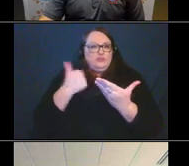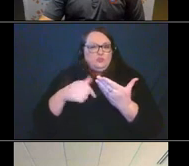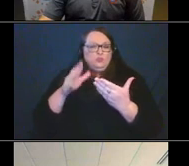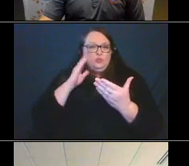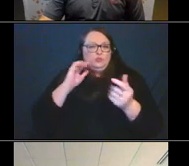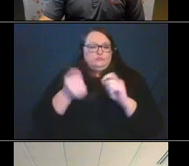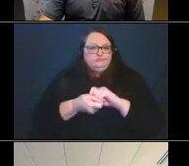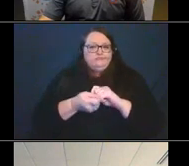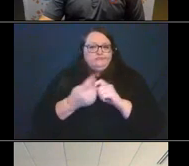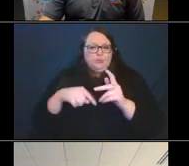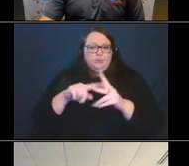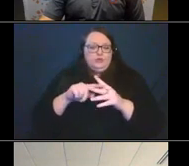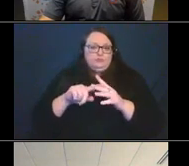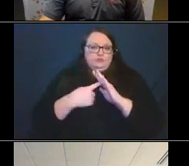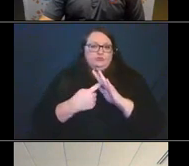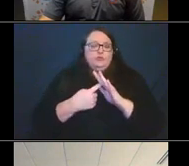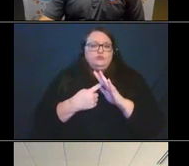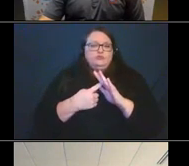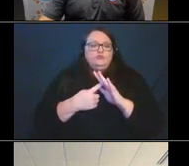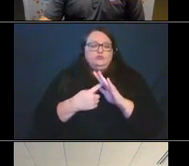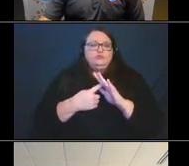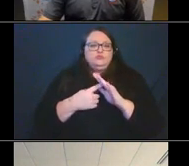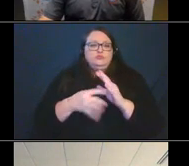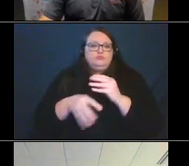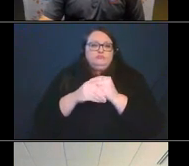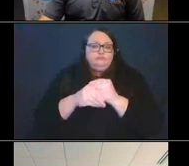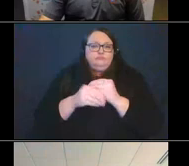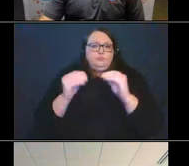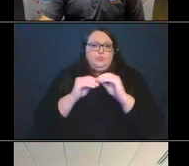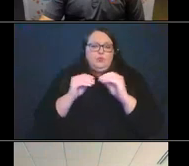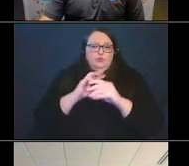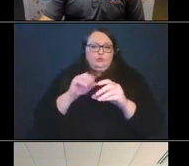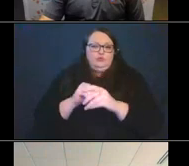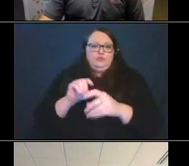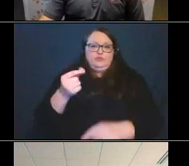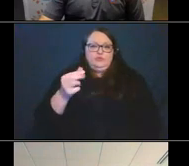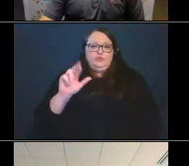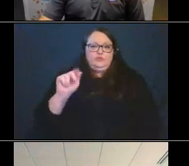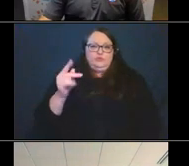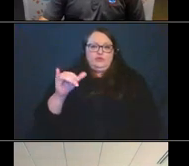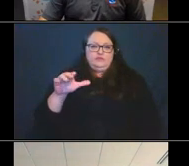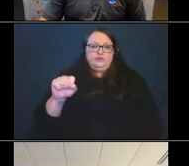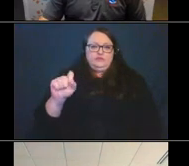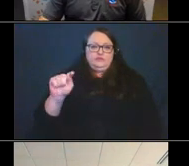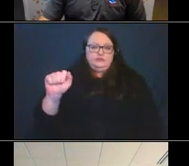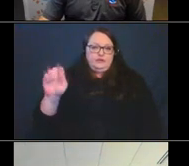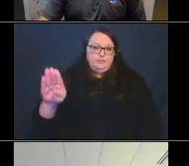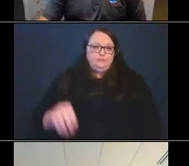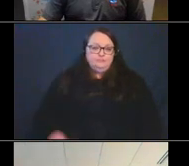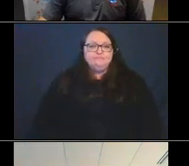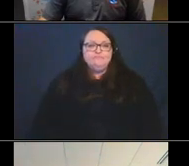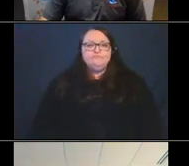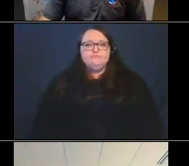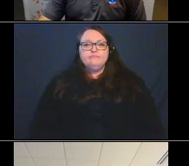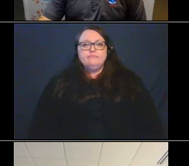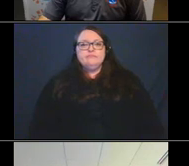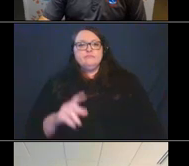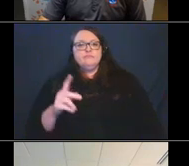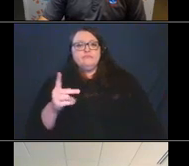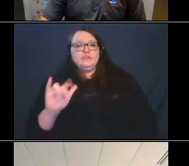start to populate the graphics tab on the page. We've actually got a couple of questions about